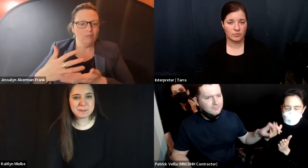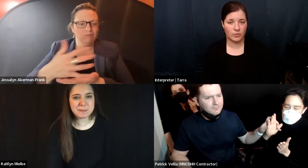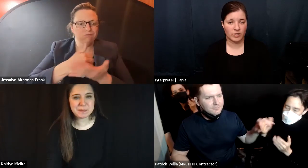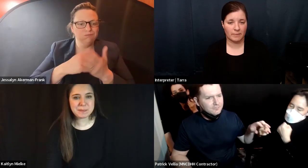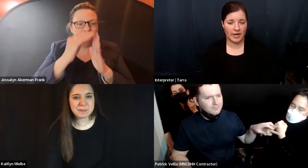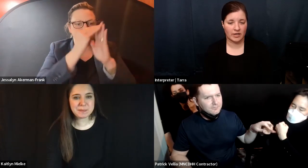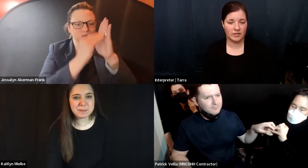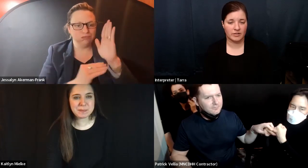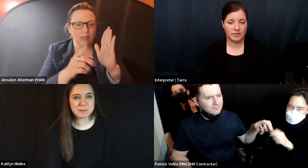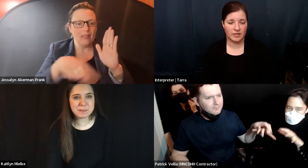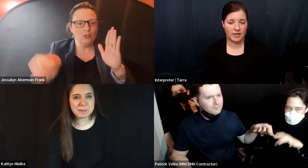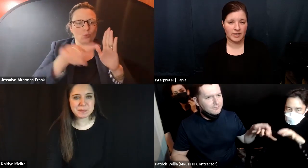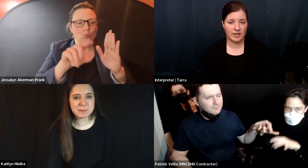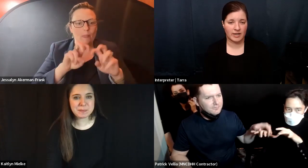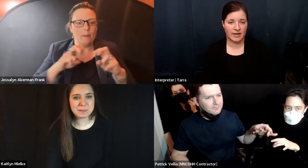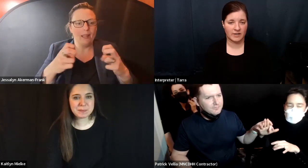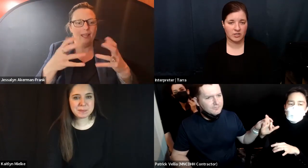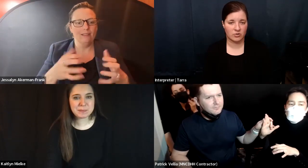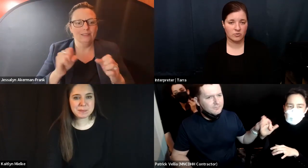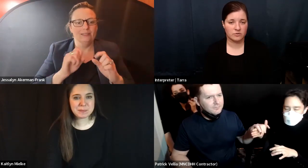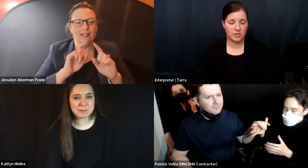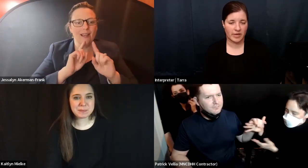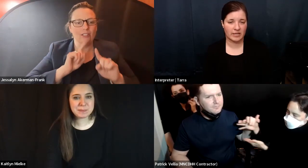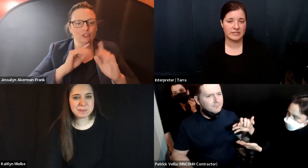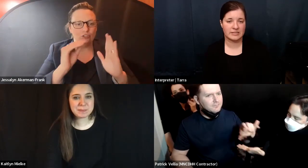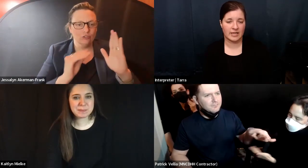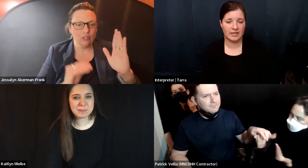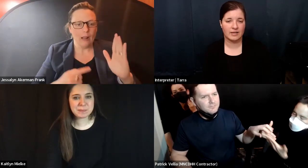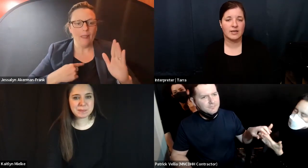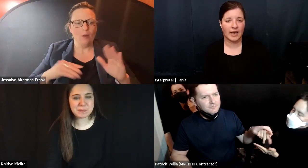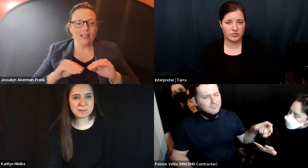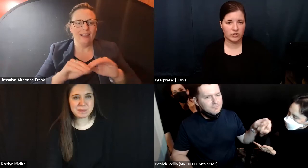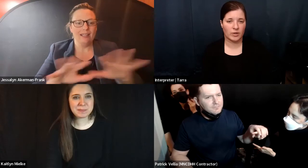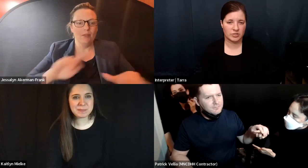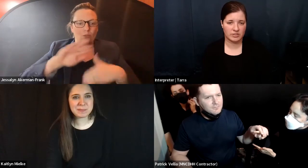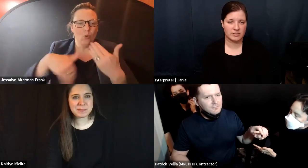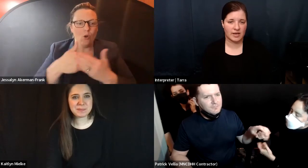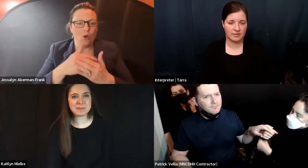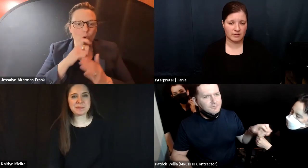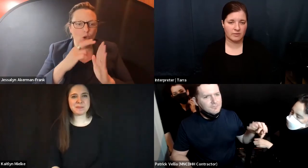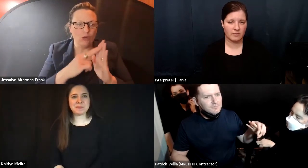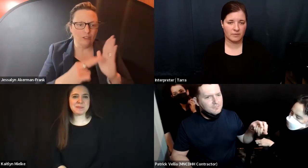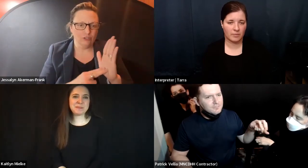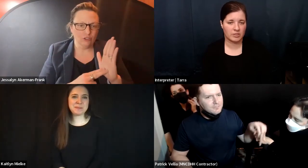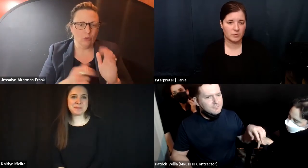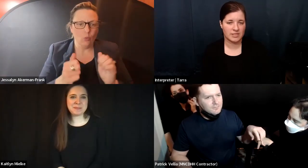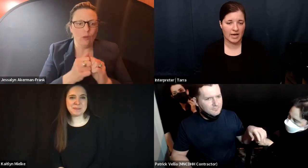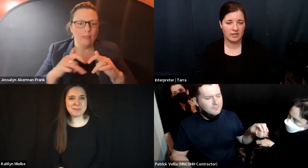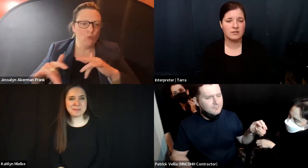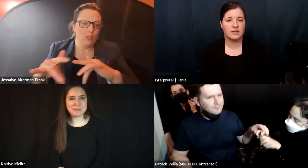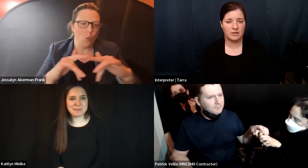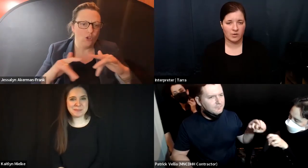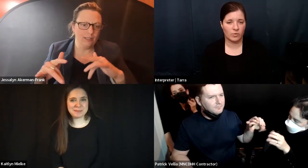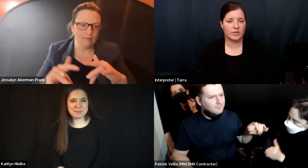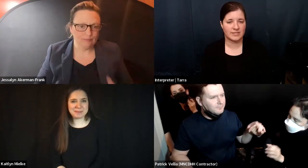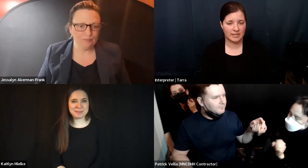We will go ahead and close.